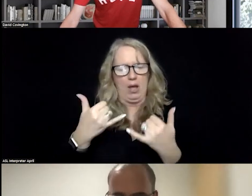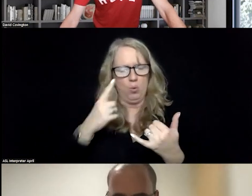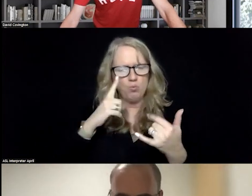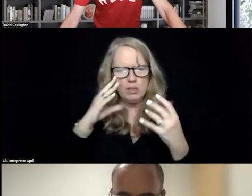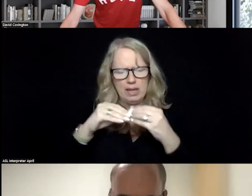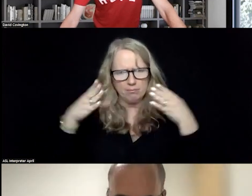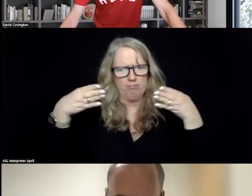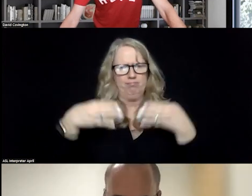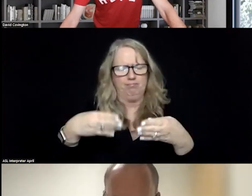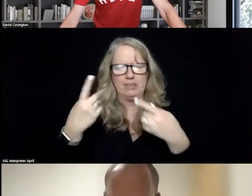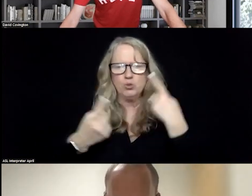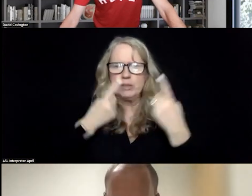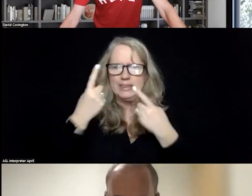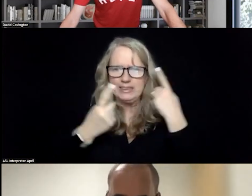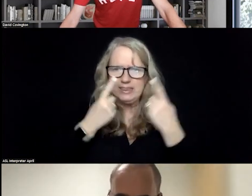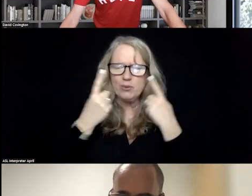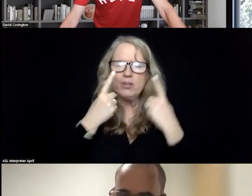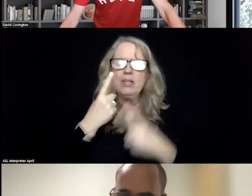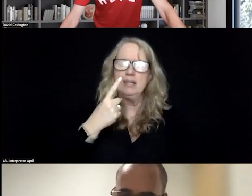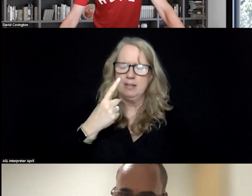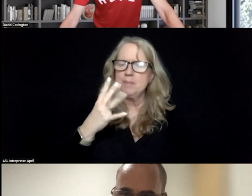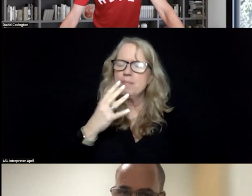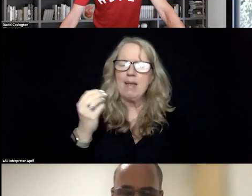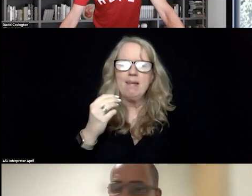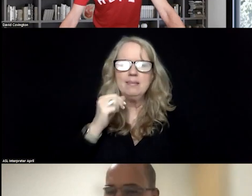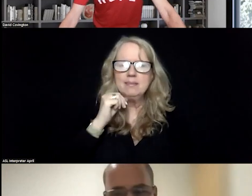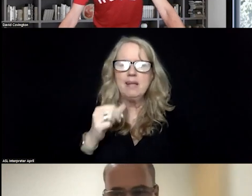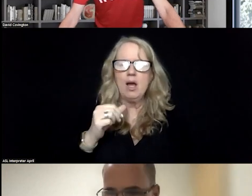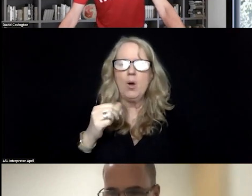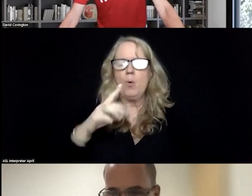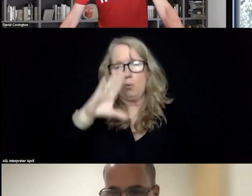TAKE INTO CONSIDERATION. WE KNOW THE IMPORTANCE OF DATA